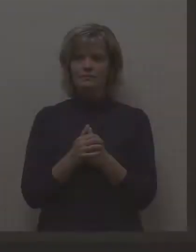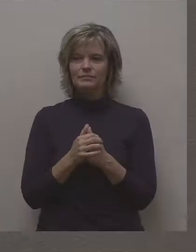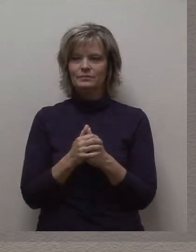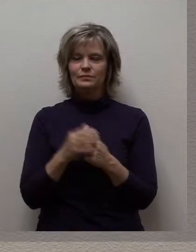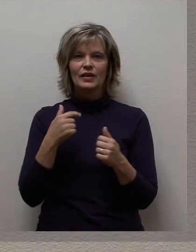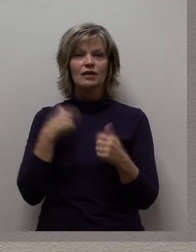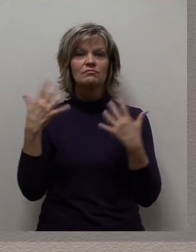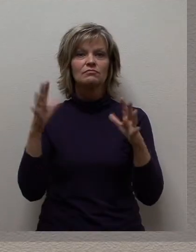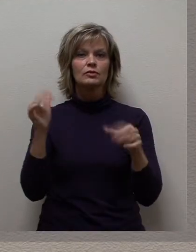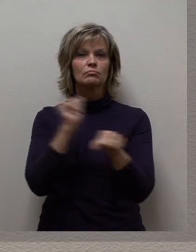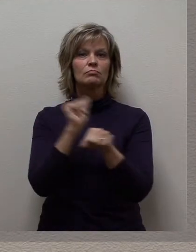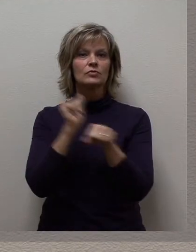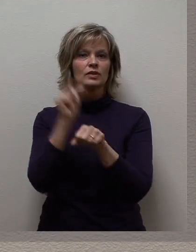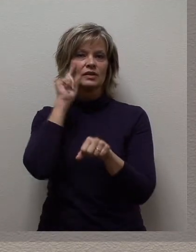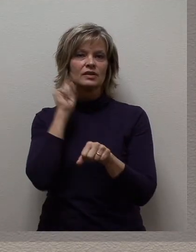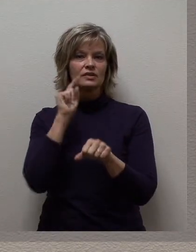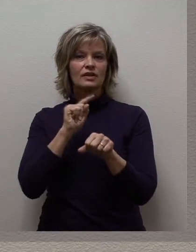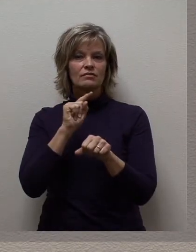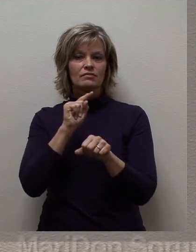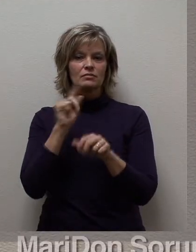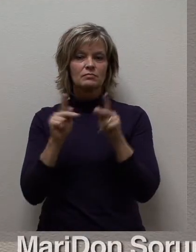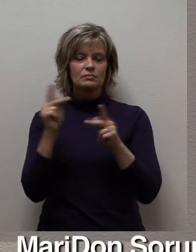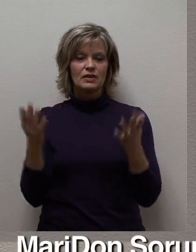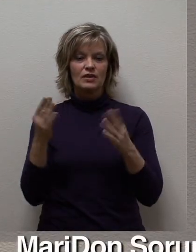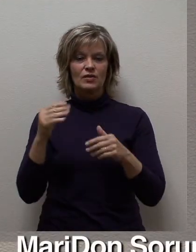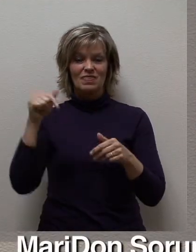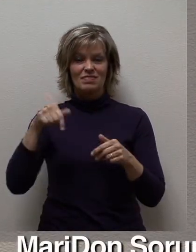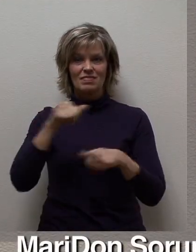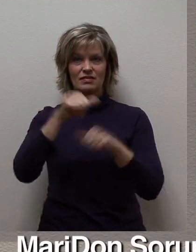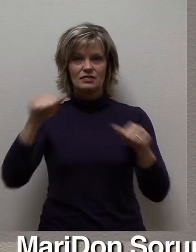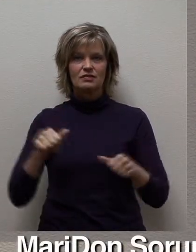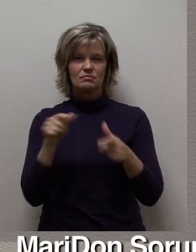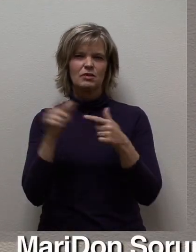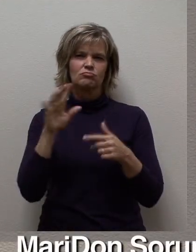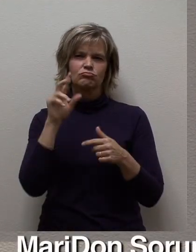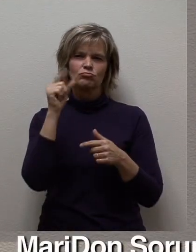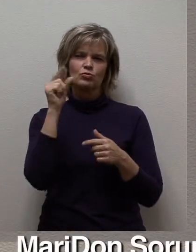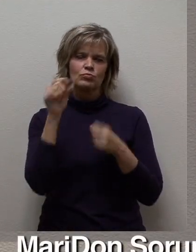I have been working with the deaf community here in the Minot area for about 20 years.